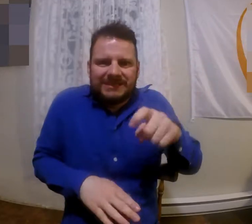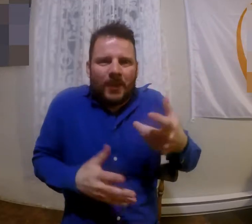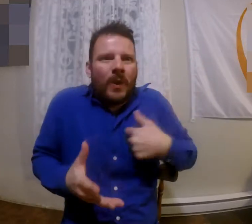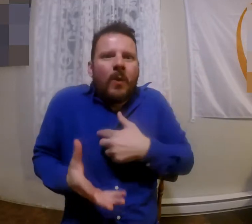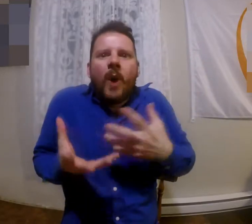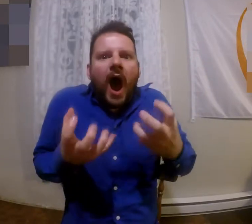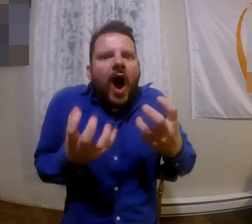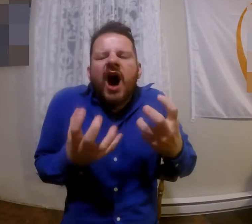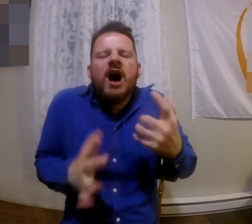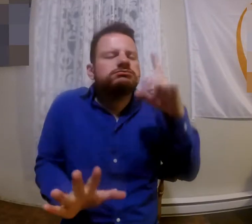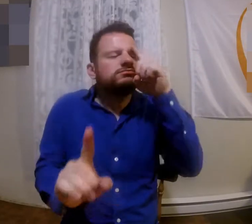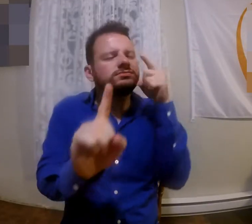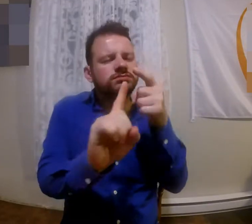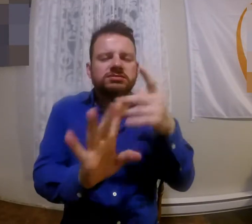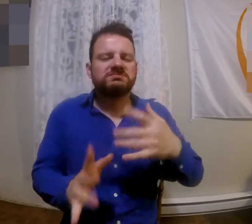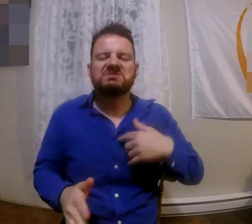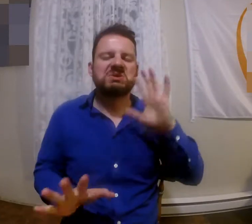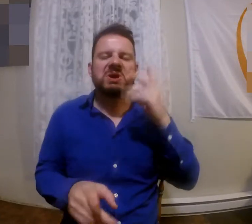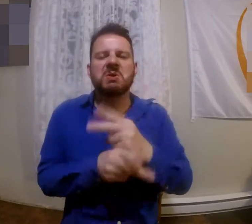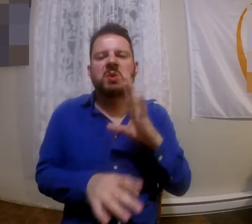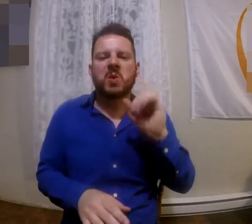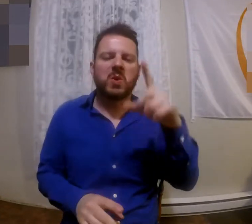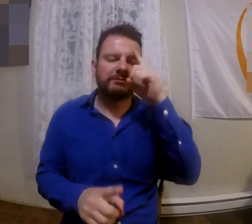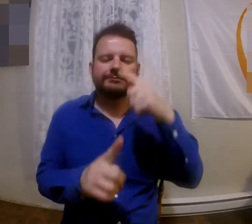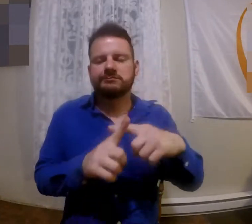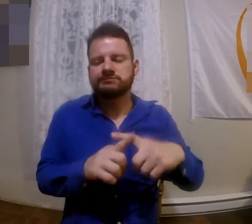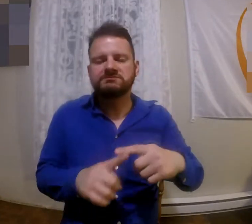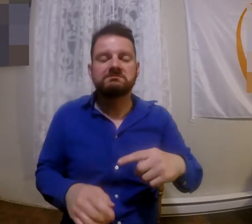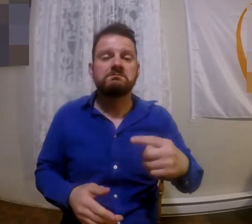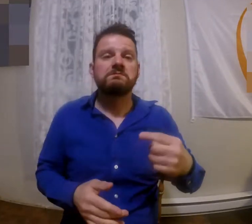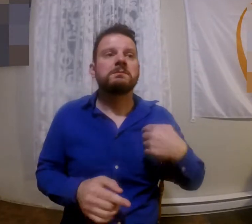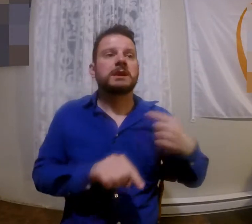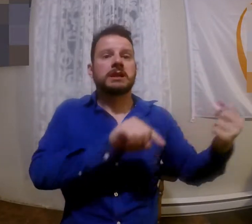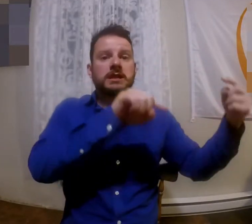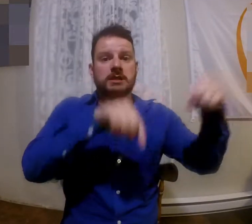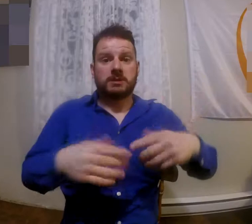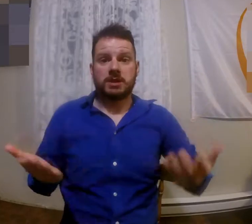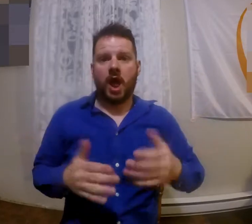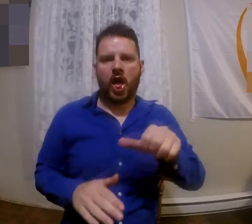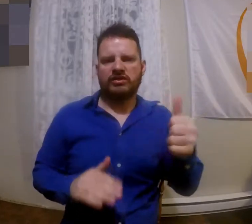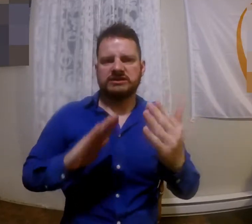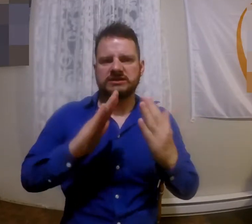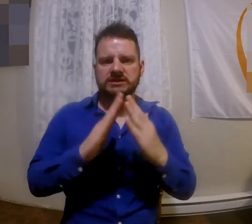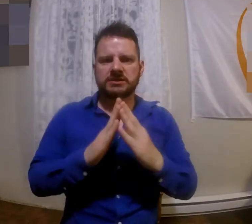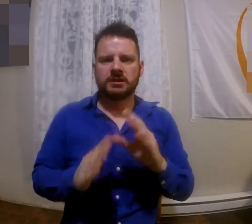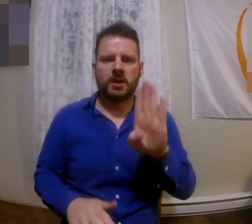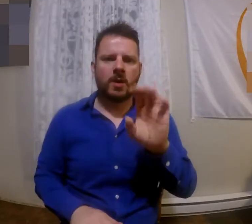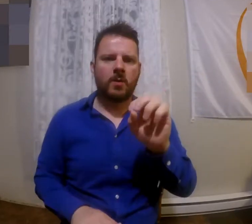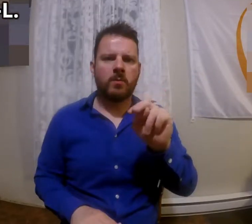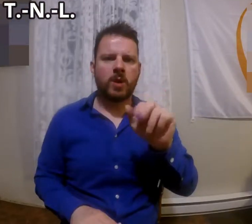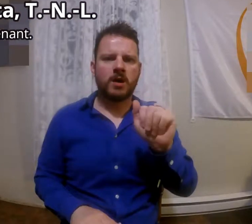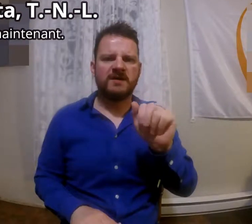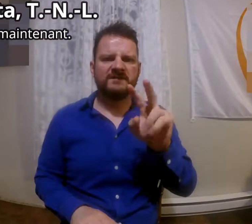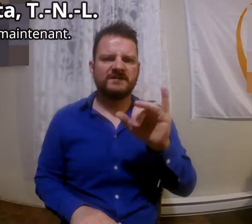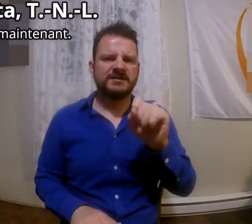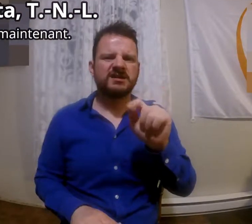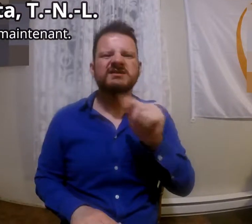We desperately wanted to see it but we had to stay positive. We came to another town, Bonavista and that's right here.